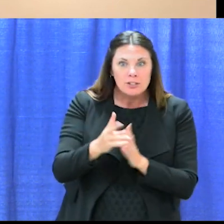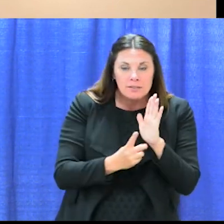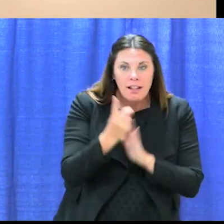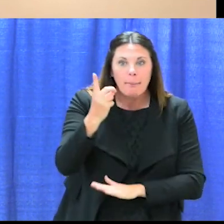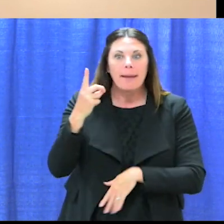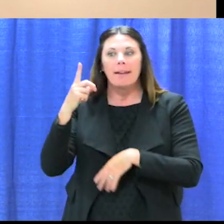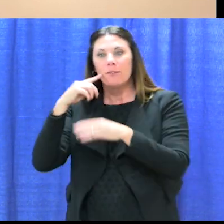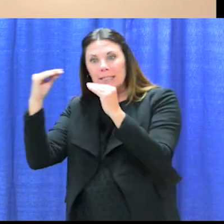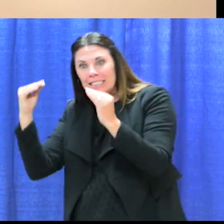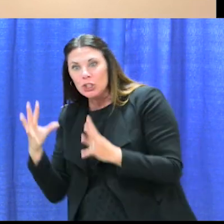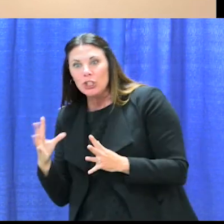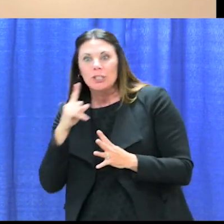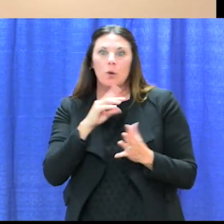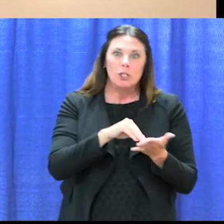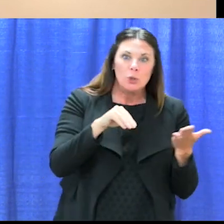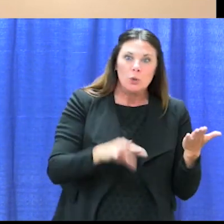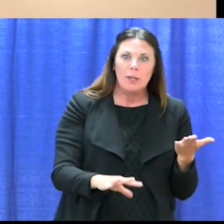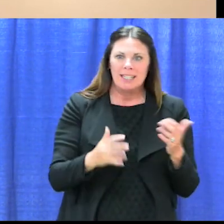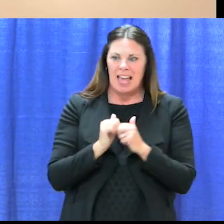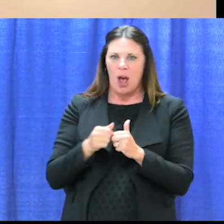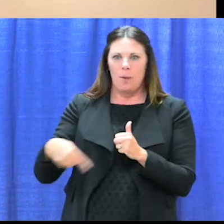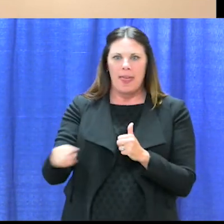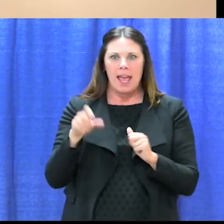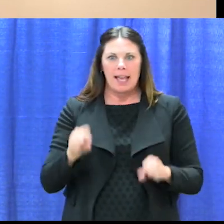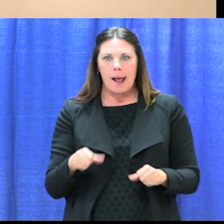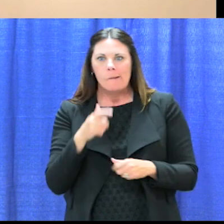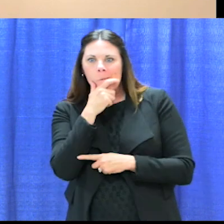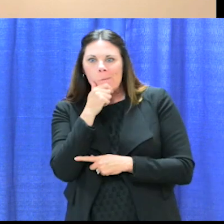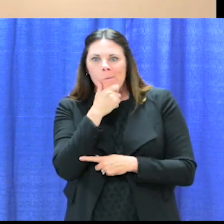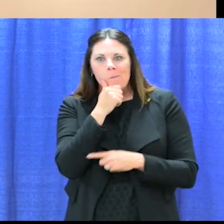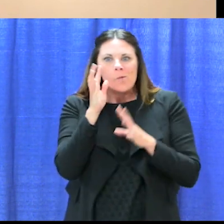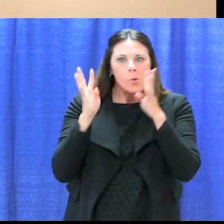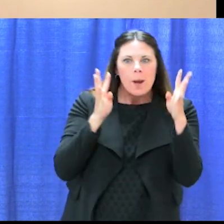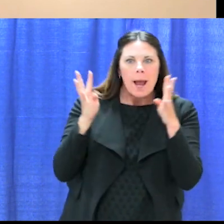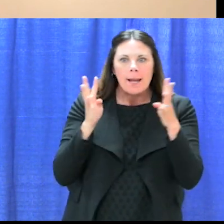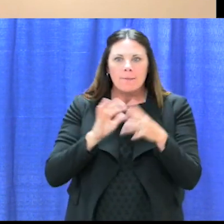With innovative and creative ways to adapt to this new distance learning environment.